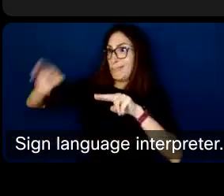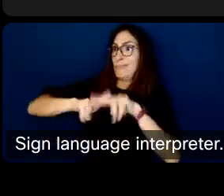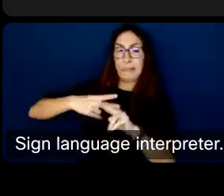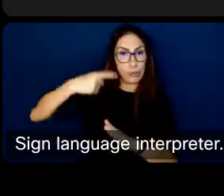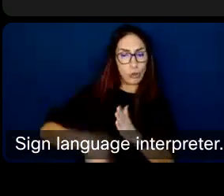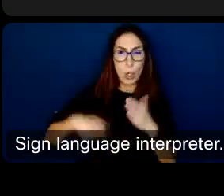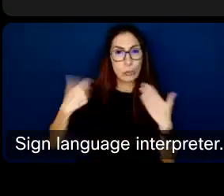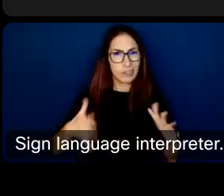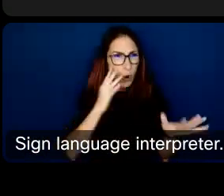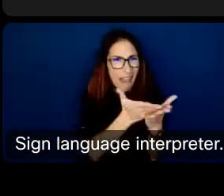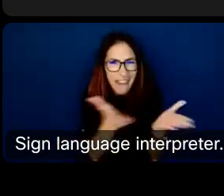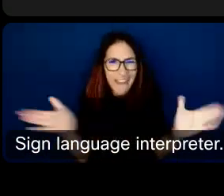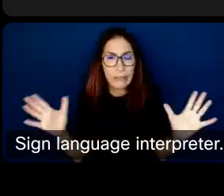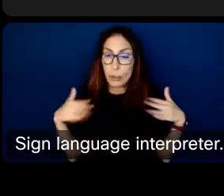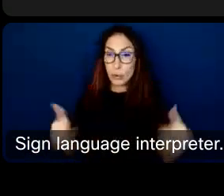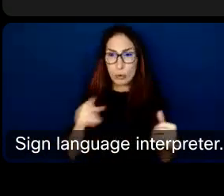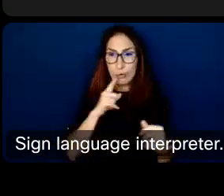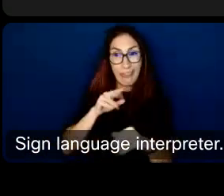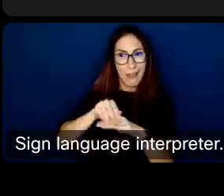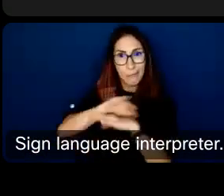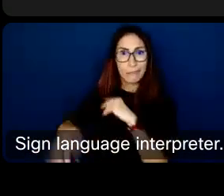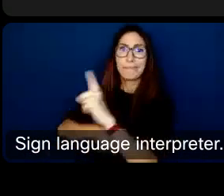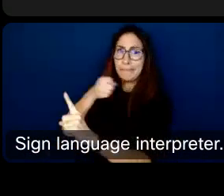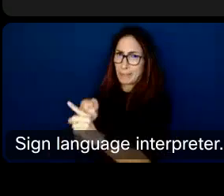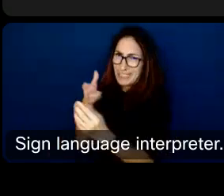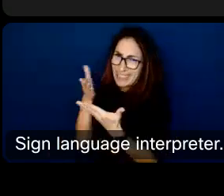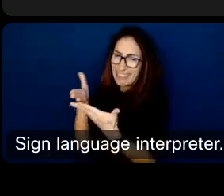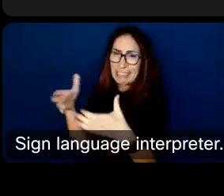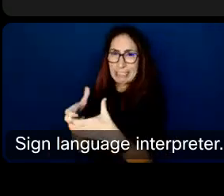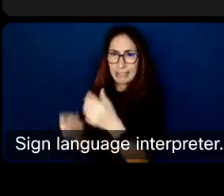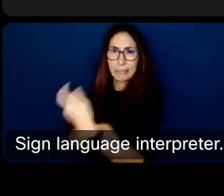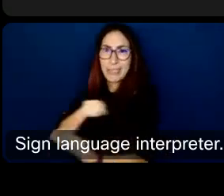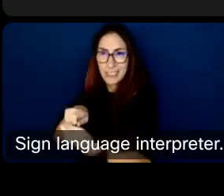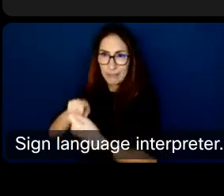particular community. We also heard that folks are having a